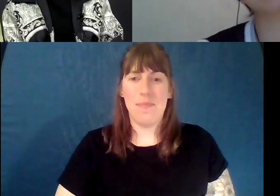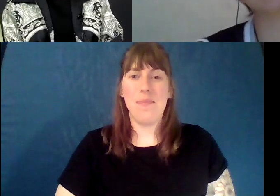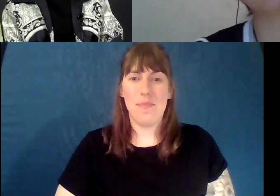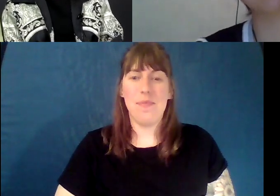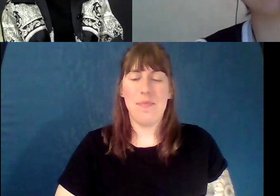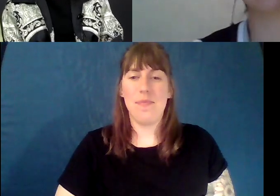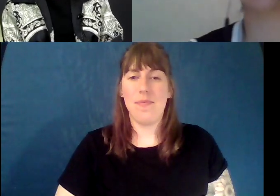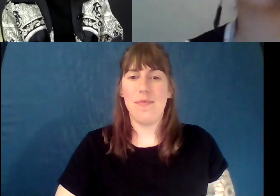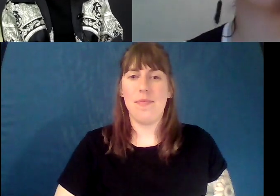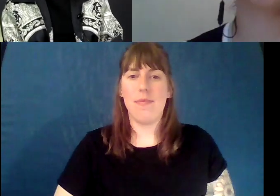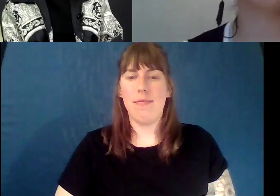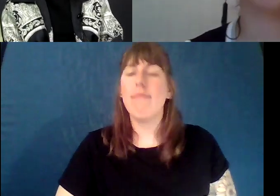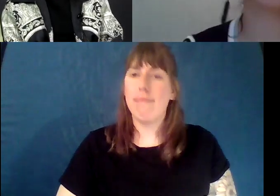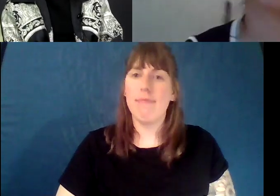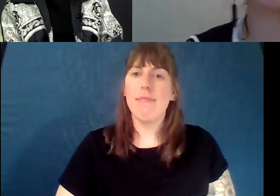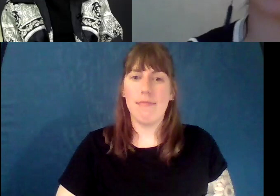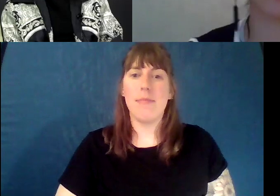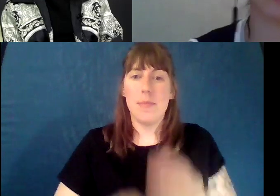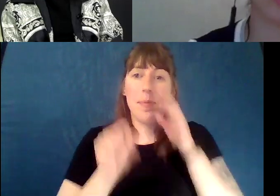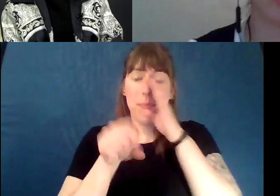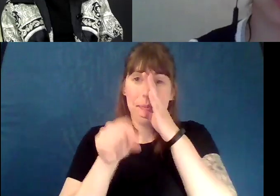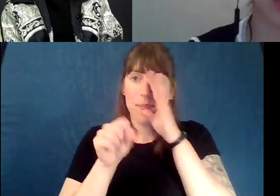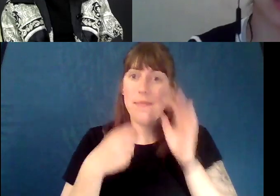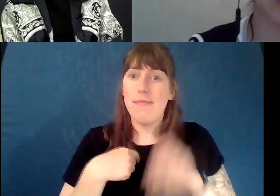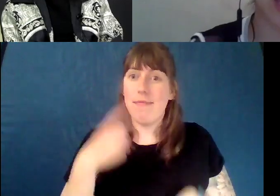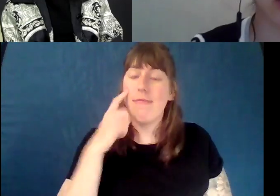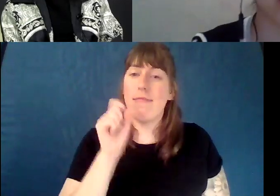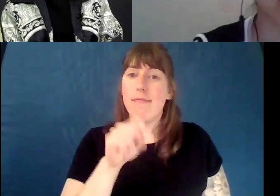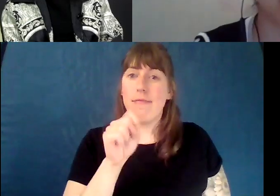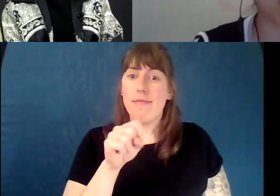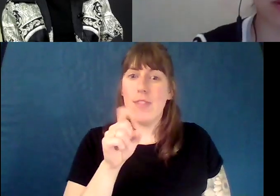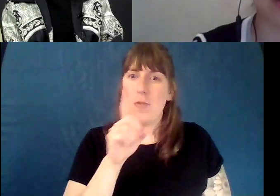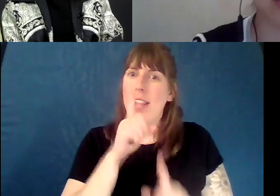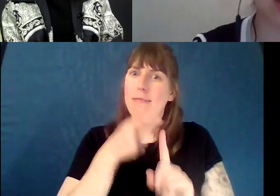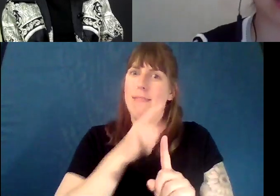you know, even that, it comes down to I think in some ways to this attitude of openness, right? And